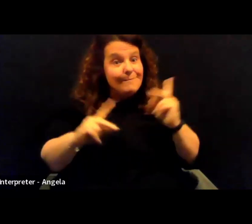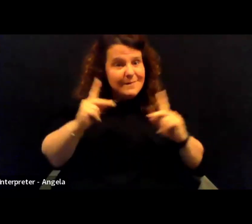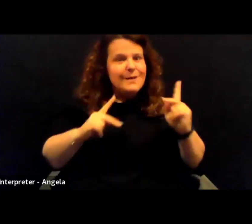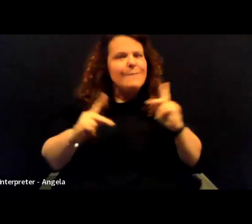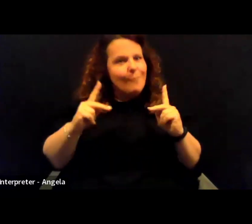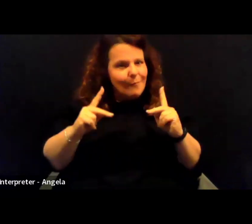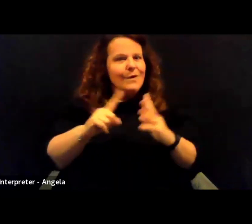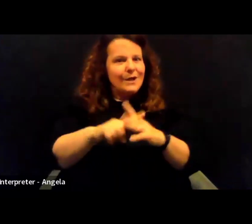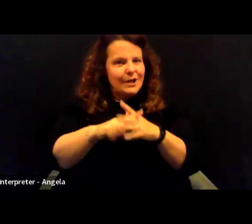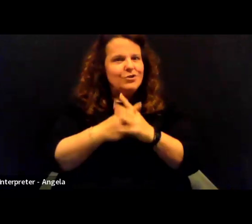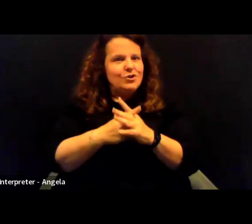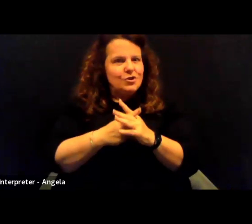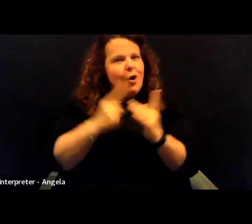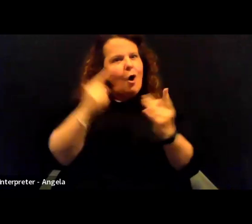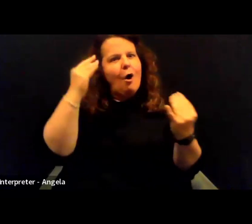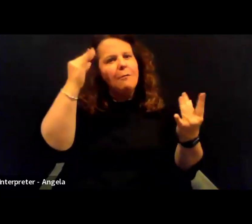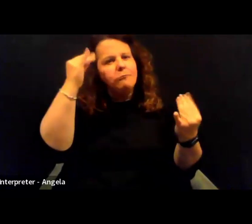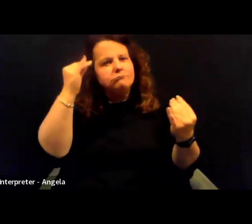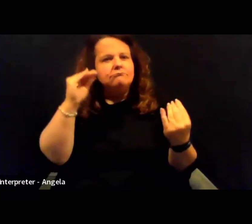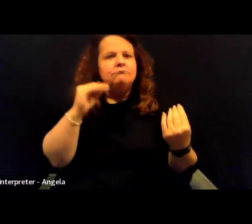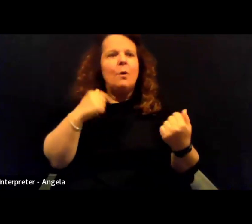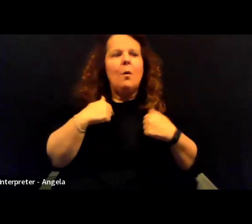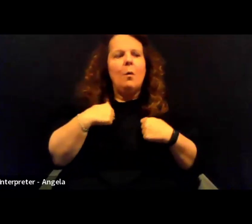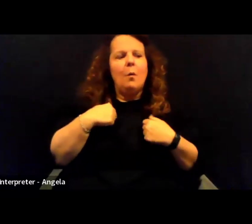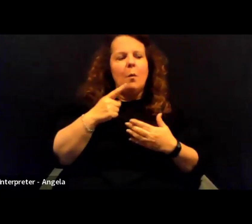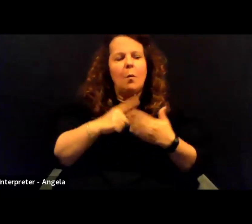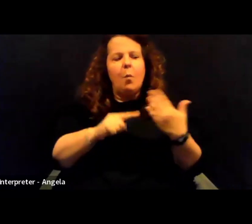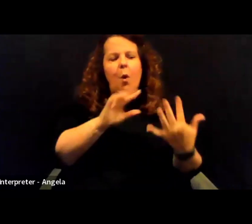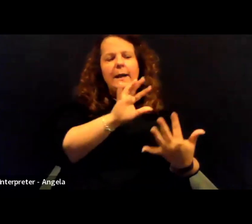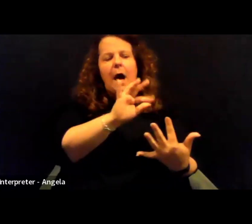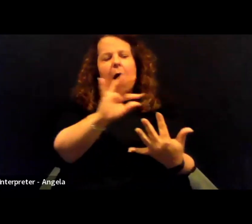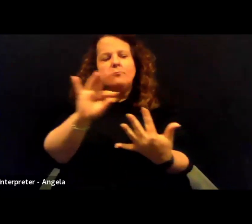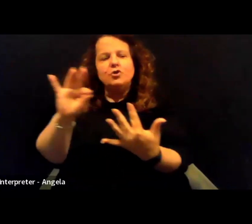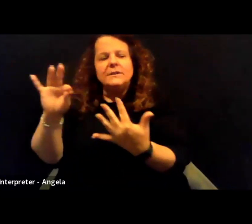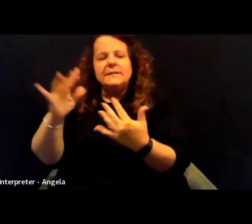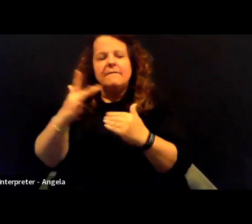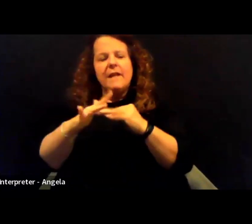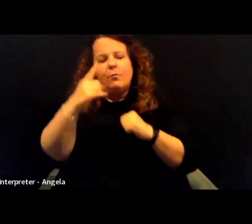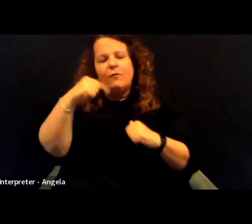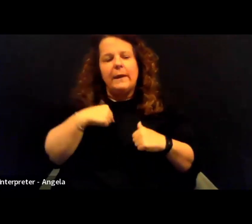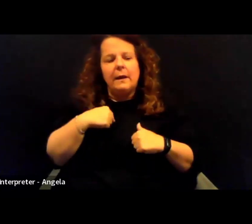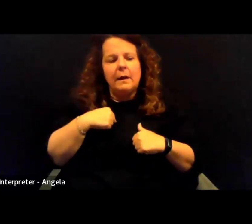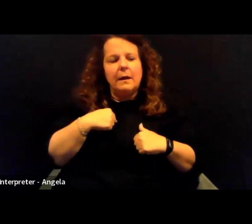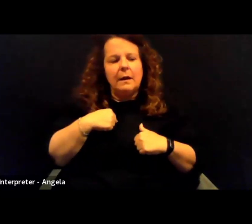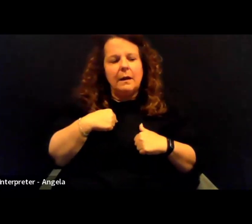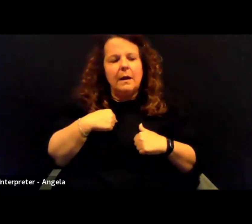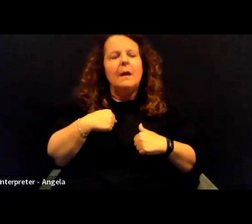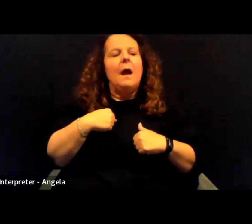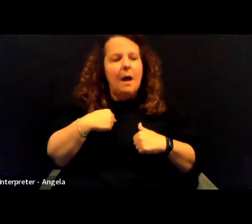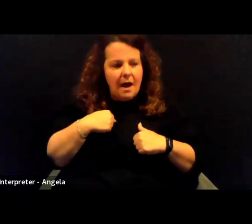again, having options and being able to make informed and empowered choices for themselves.